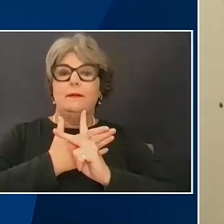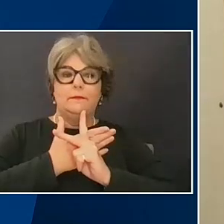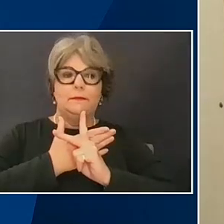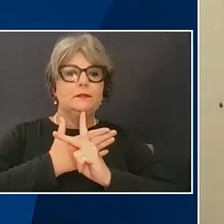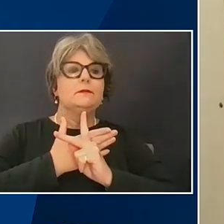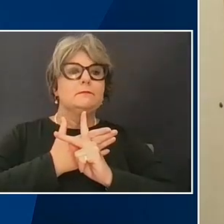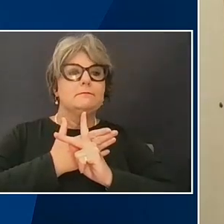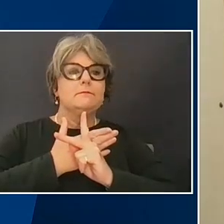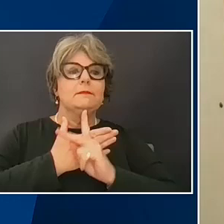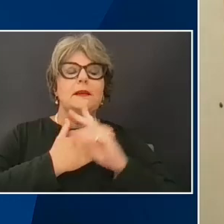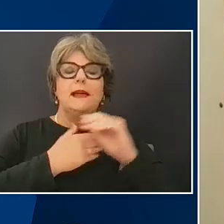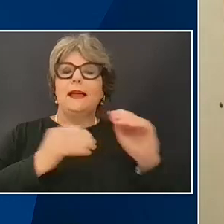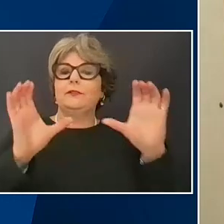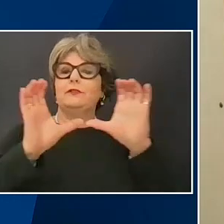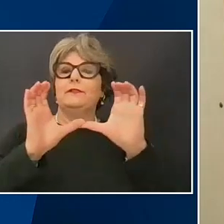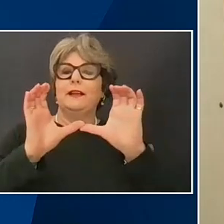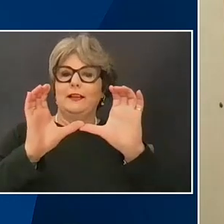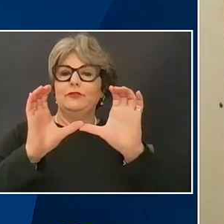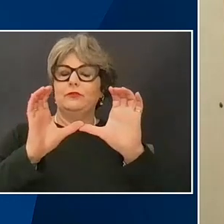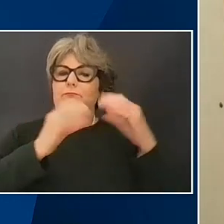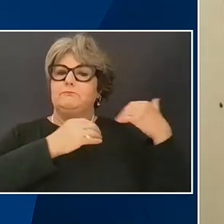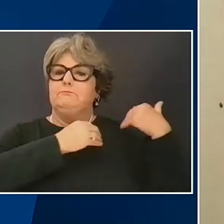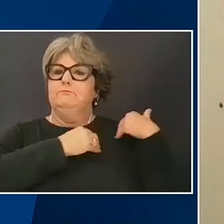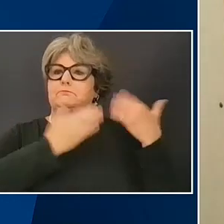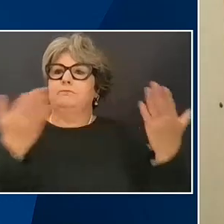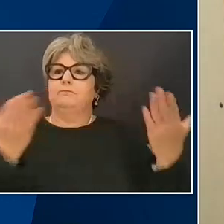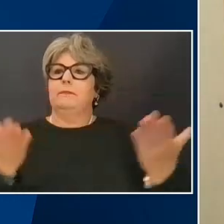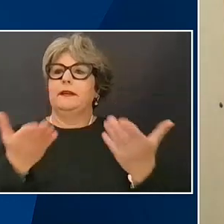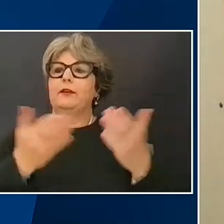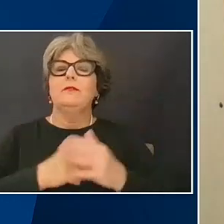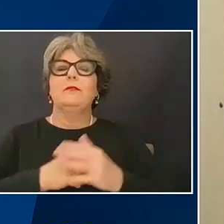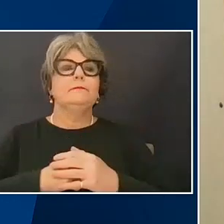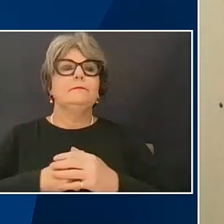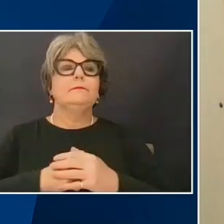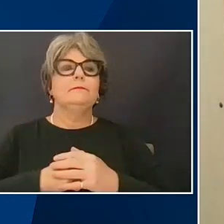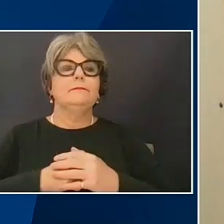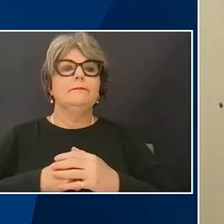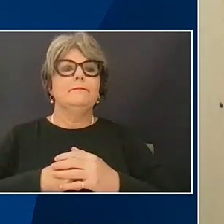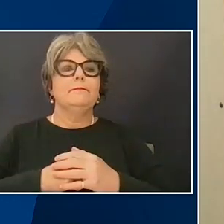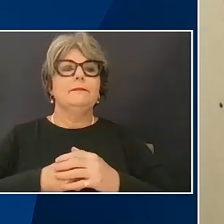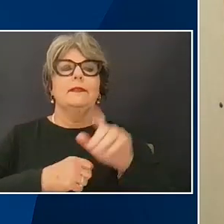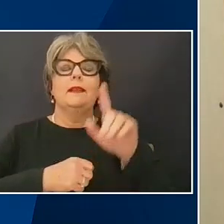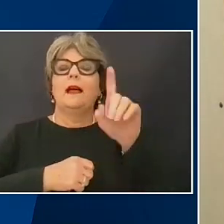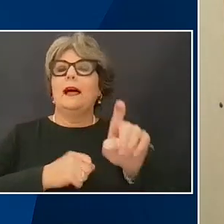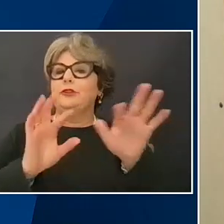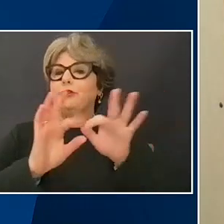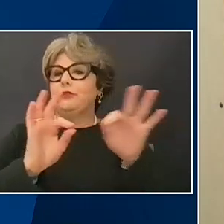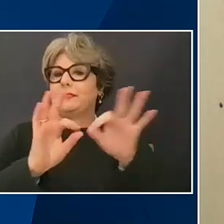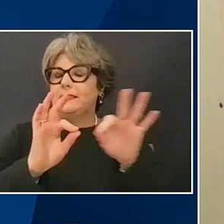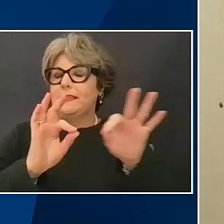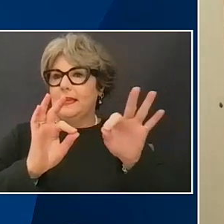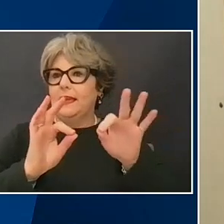handled here. And I should say and I think, I mean, the Department knows this, we, I mean, at